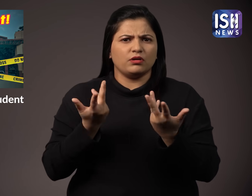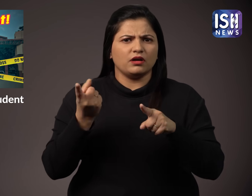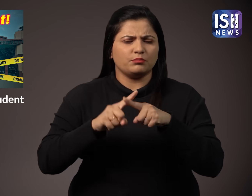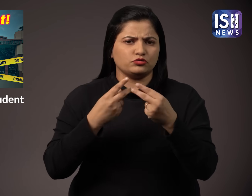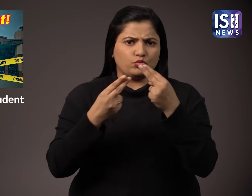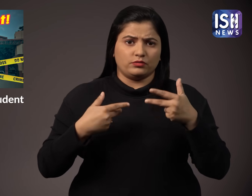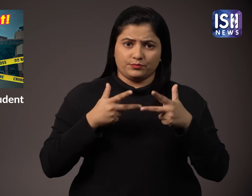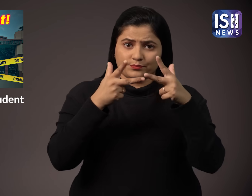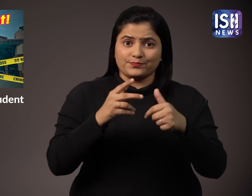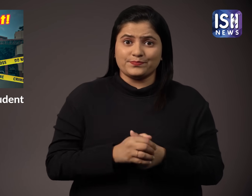Here is what happened.